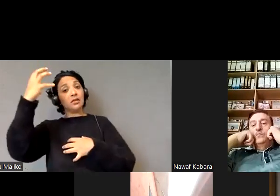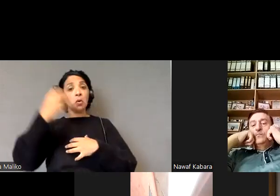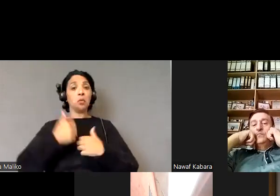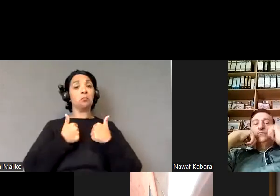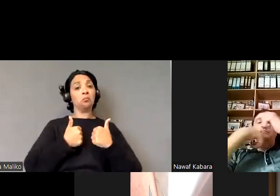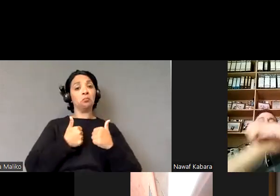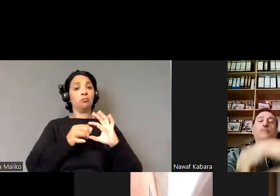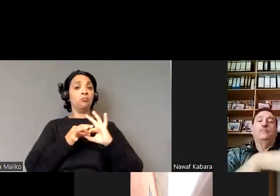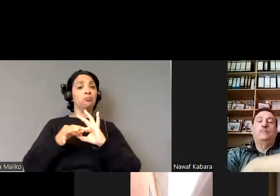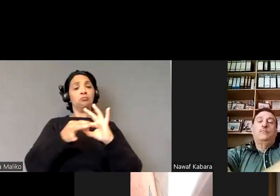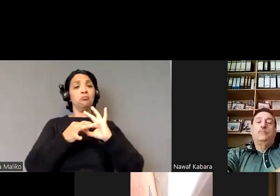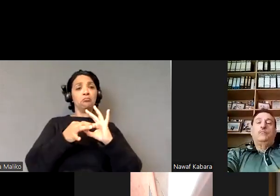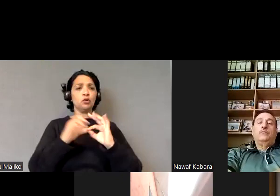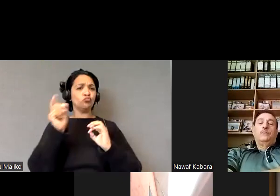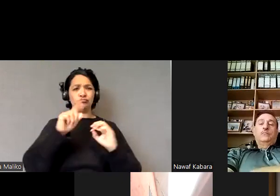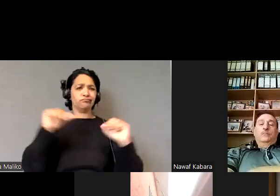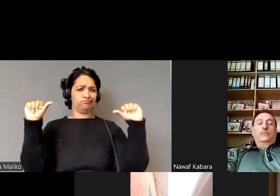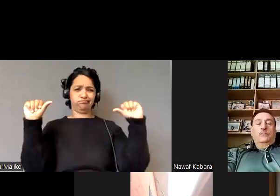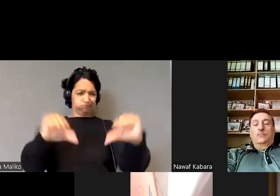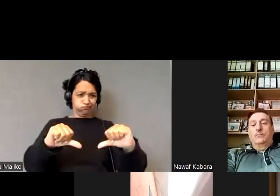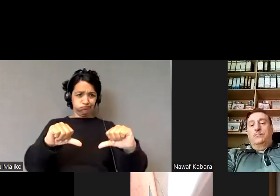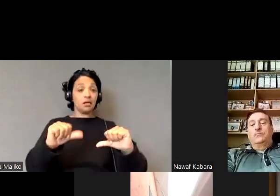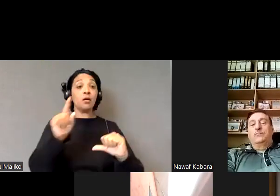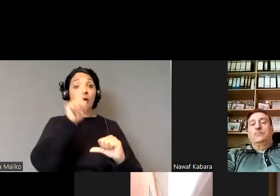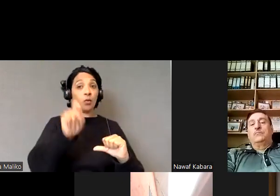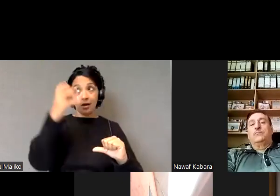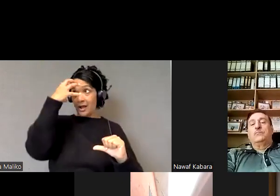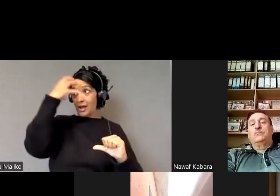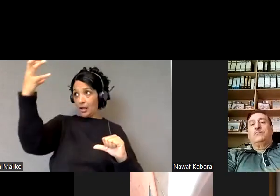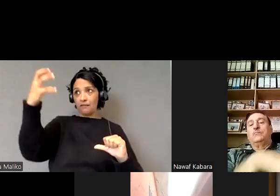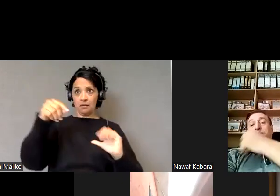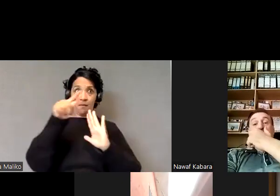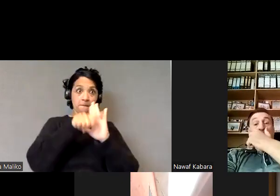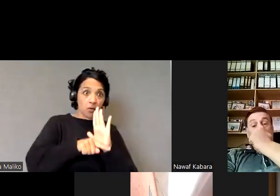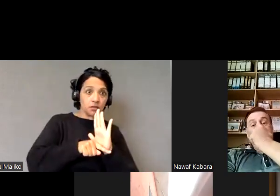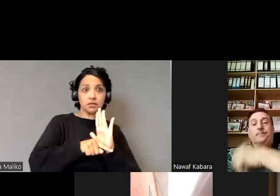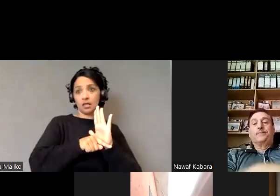them about policies and actions to ensure their protection despite the risks faced.